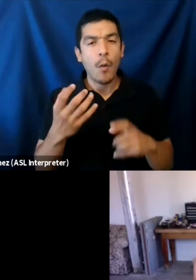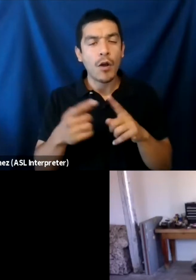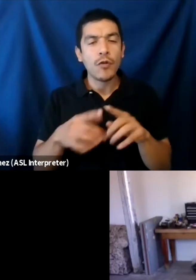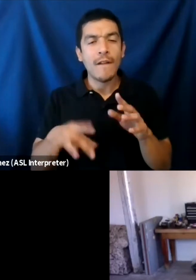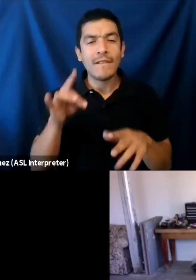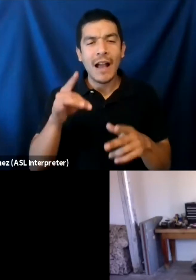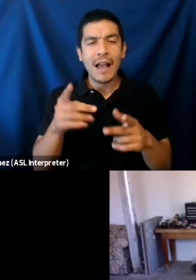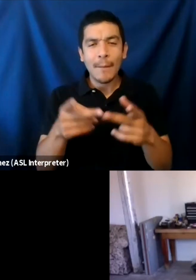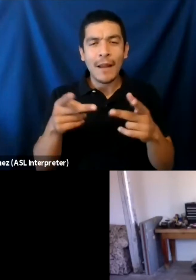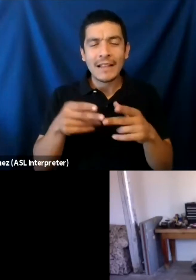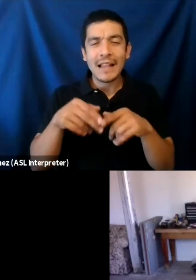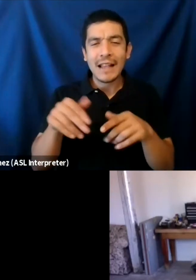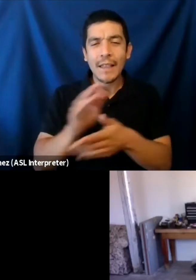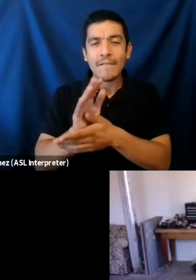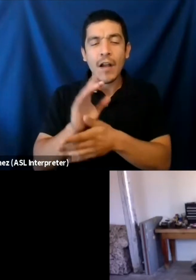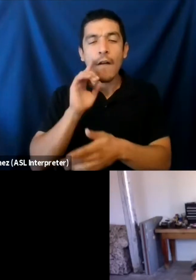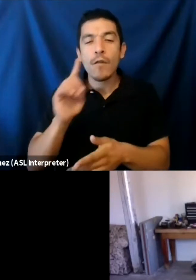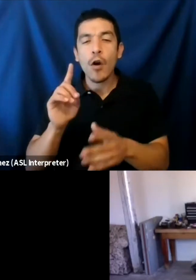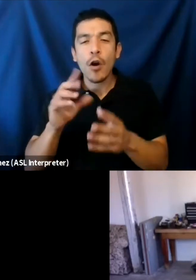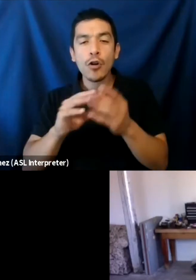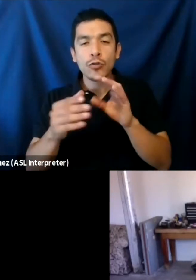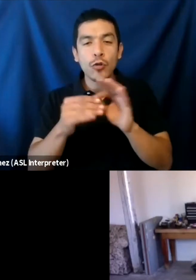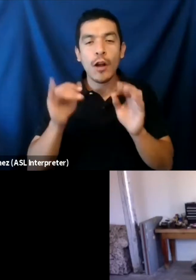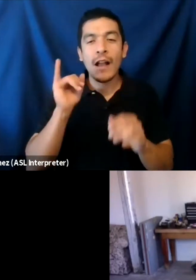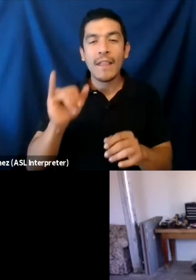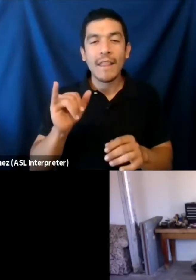for narratives that counteracted, that pushed back against that.